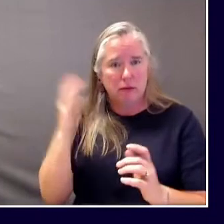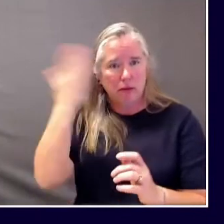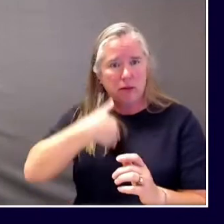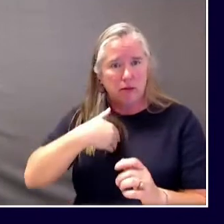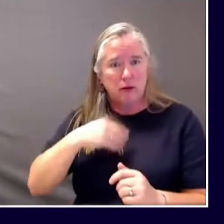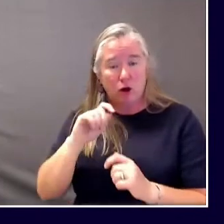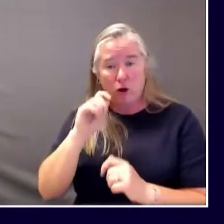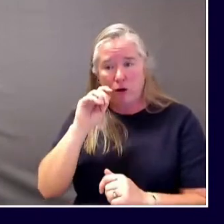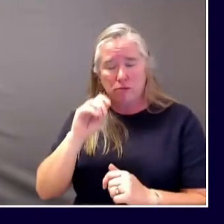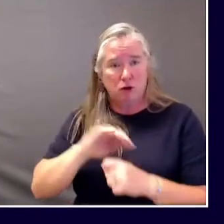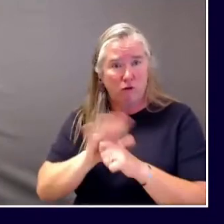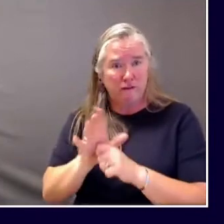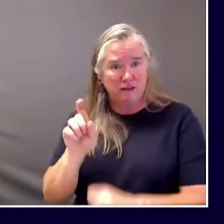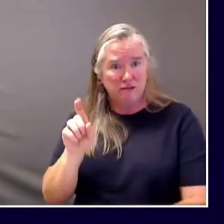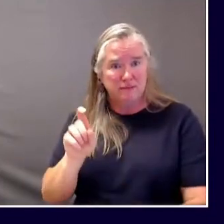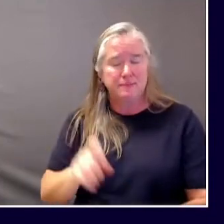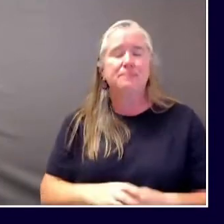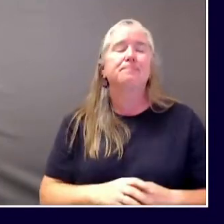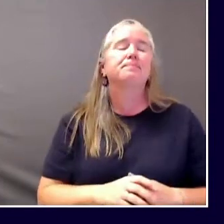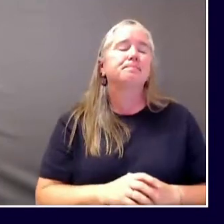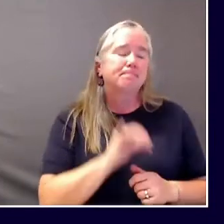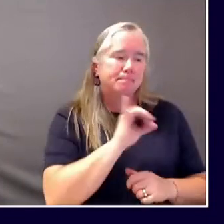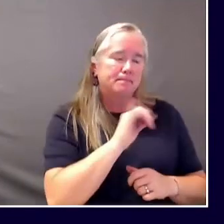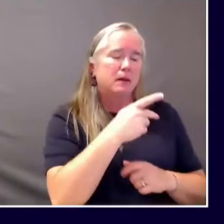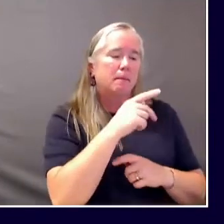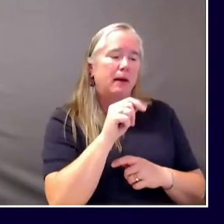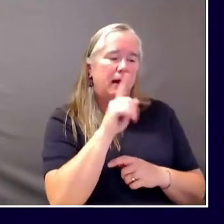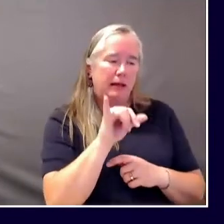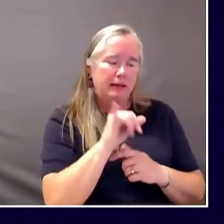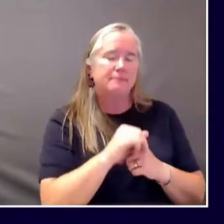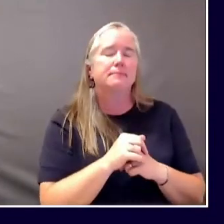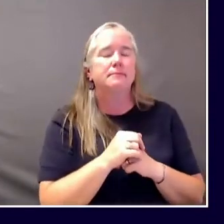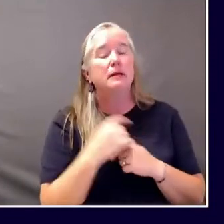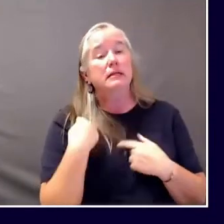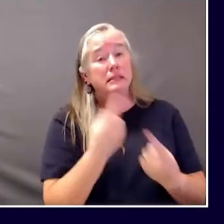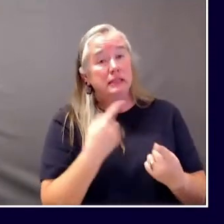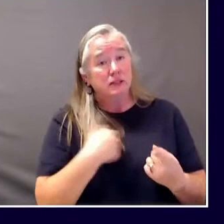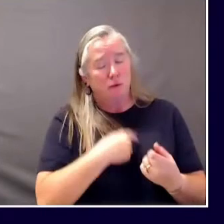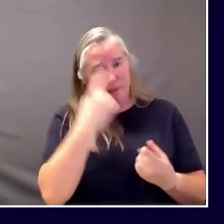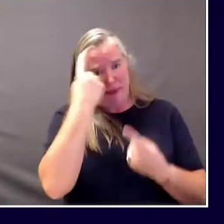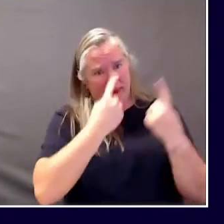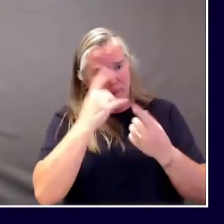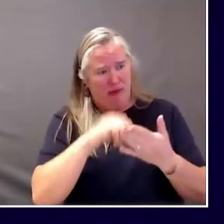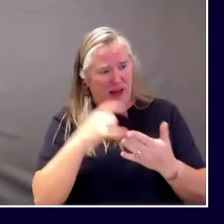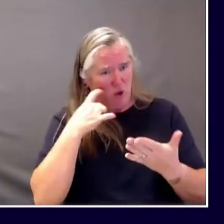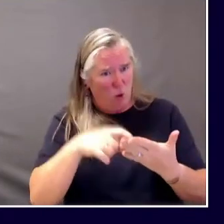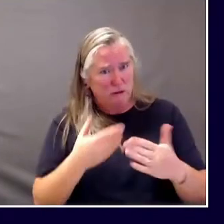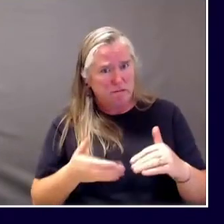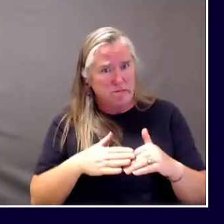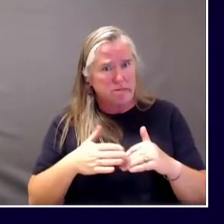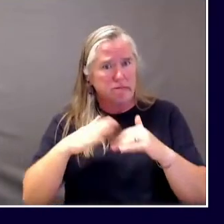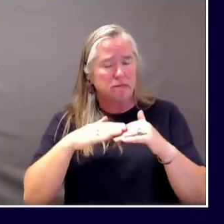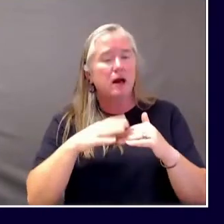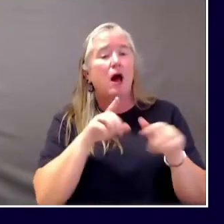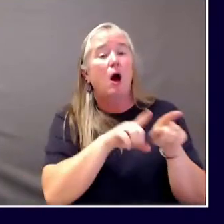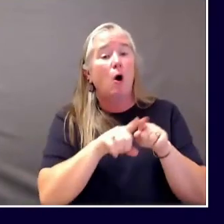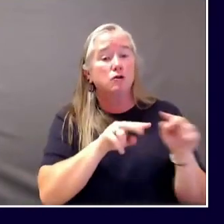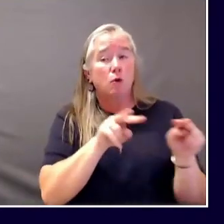started seeing this increase over the last couple weeks now and as we've been thinking about